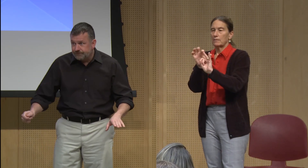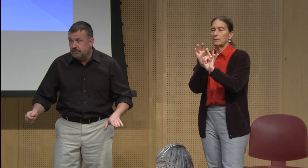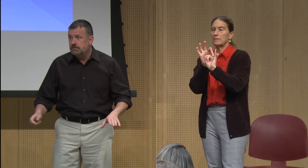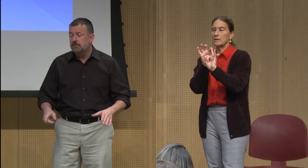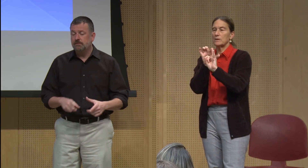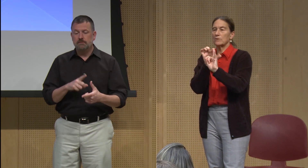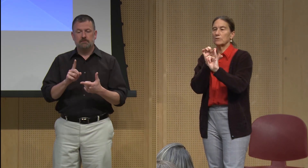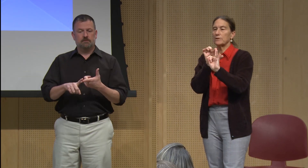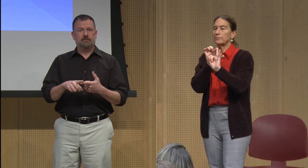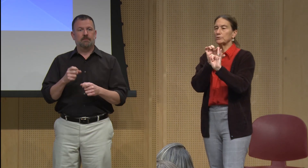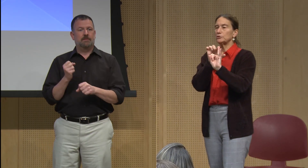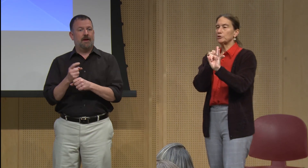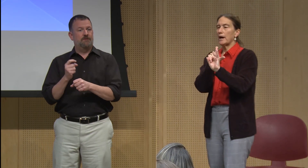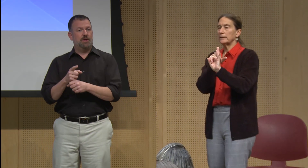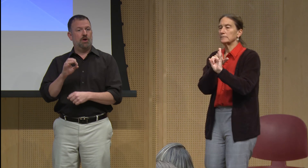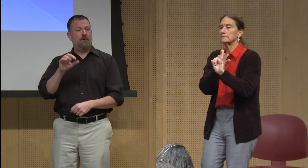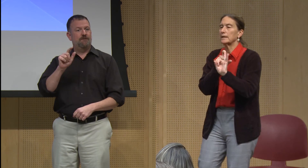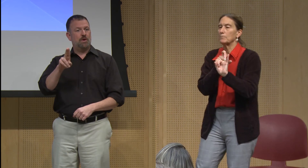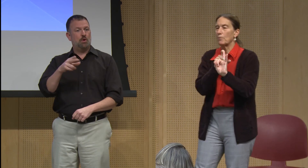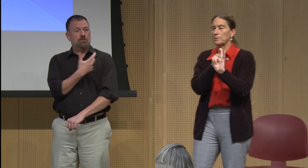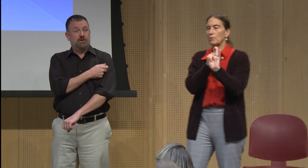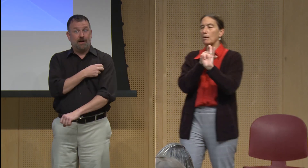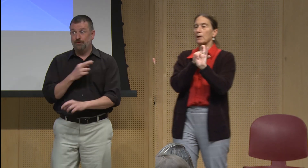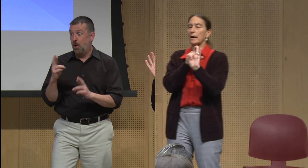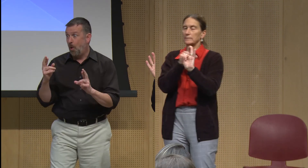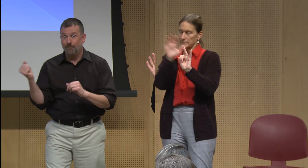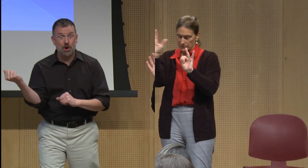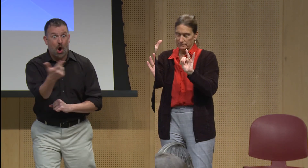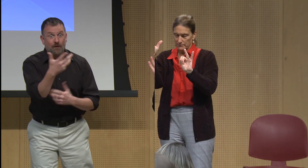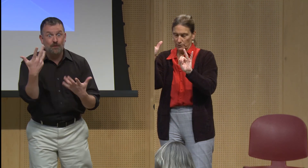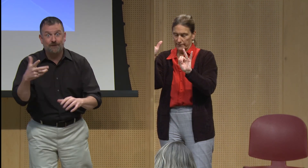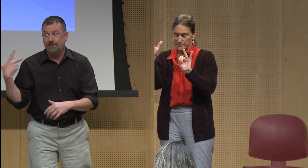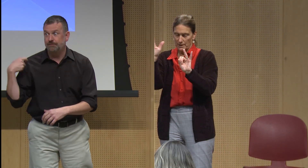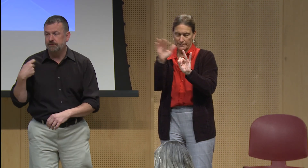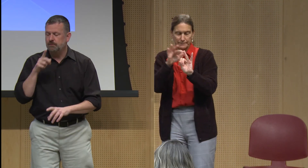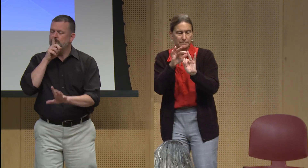THE YEARLY FLU SHOT THAT I'M HOPING YOU ALL GOT. YOU DON'T HAVE TO TELL ME.